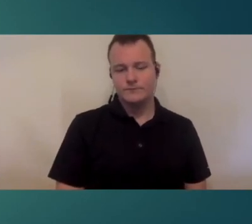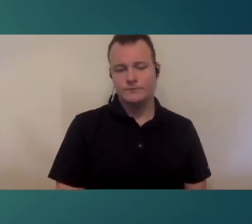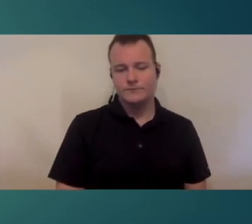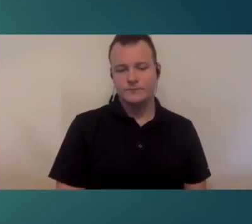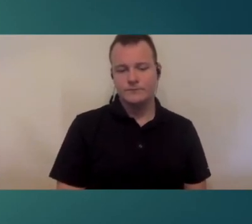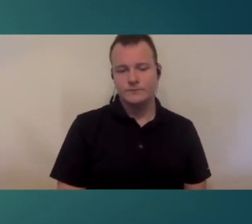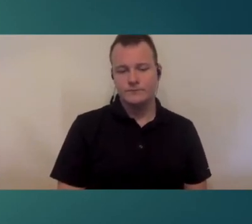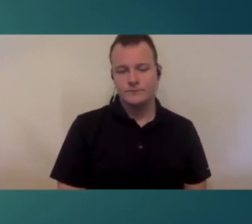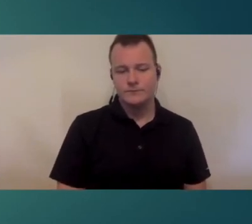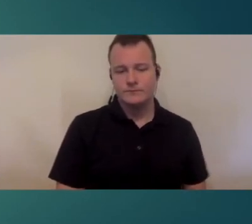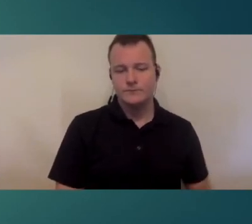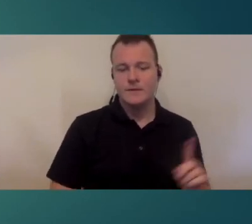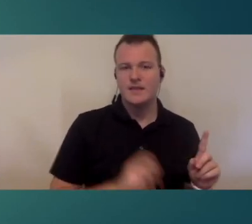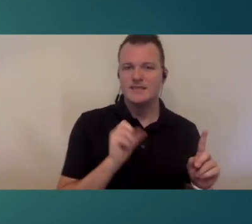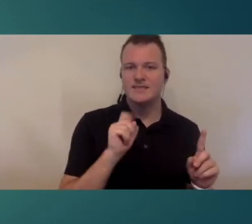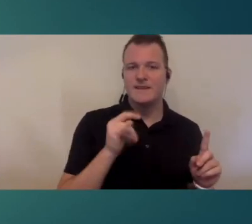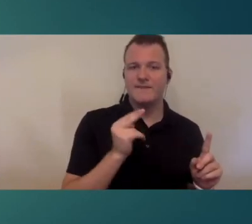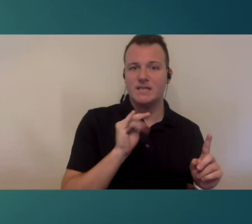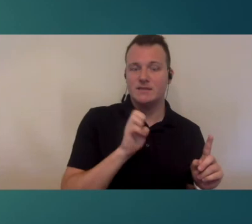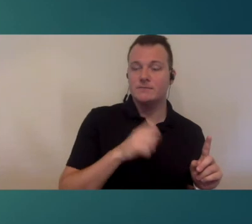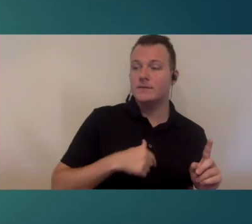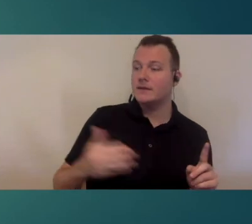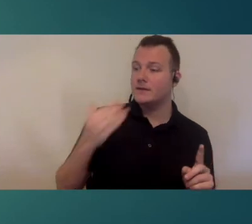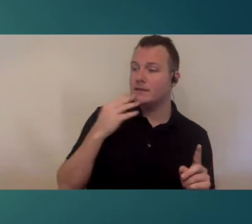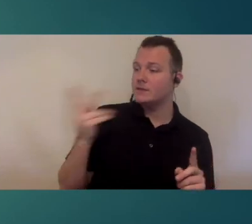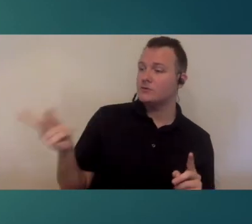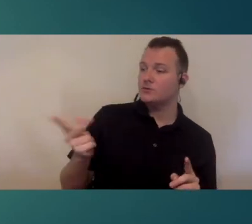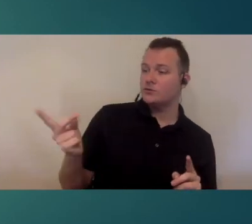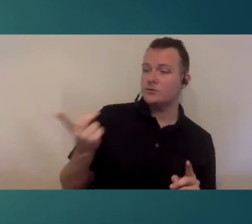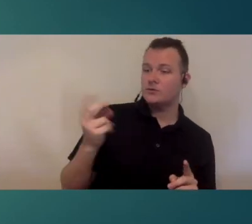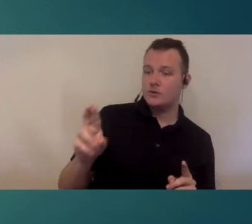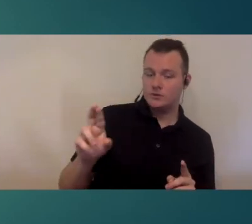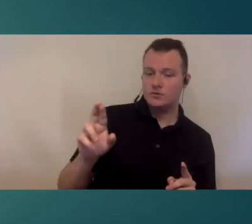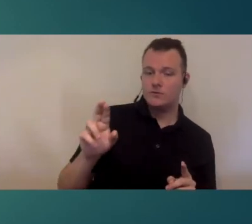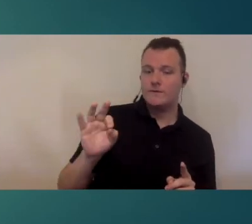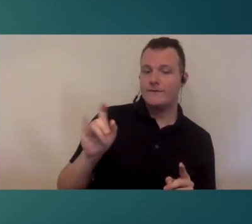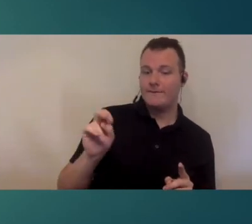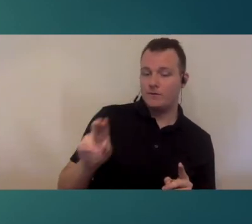Thank you Dr. Megann Faivre, and thank you Dr. spoor for that informative